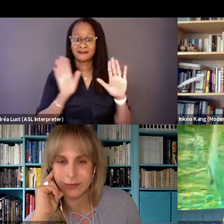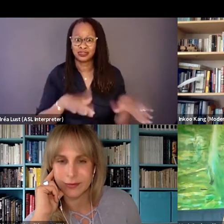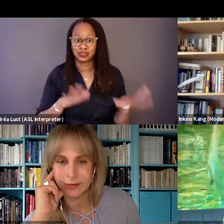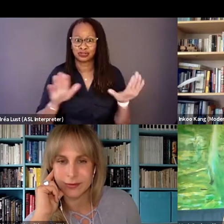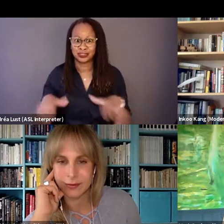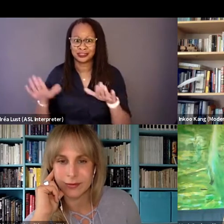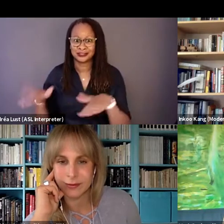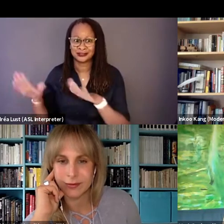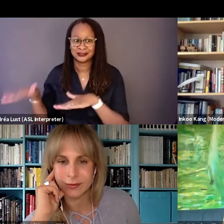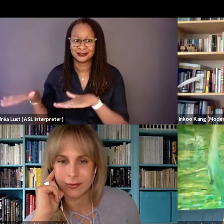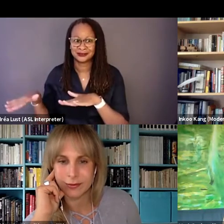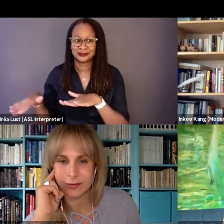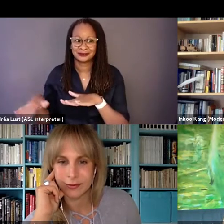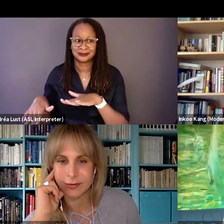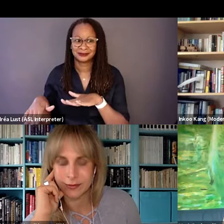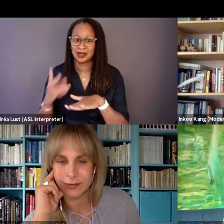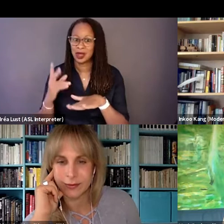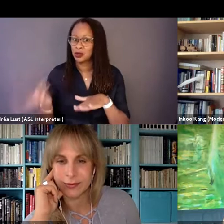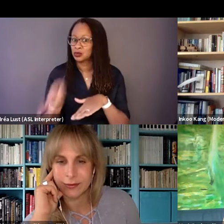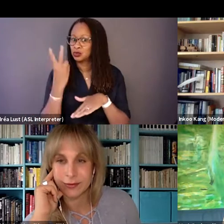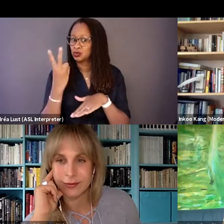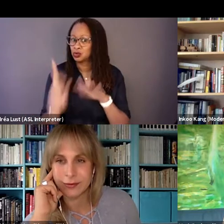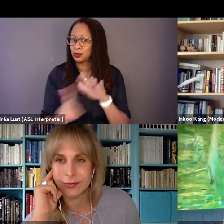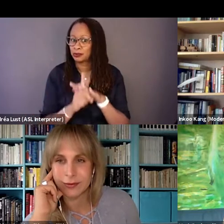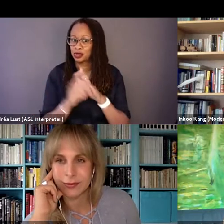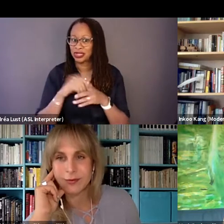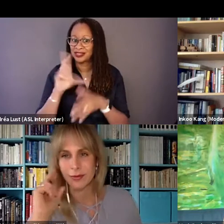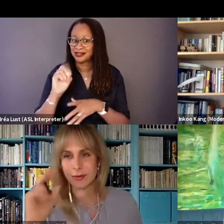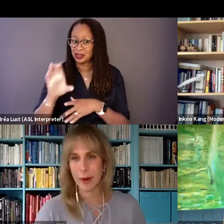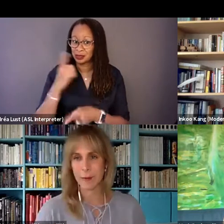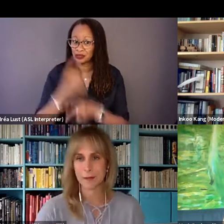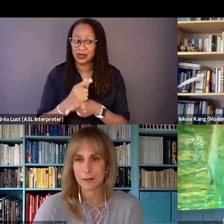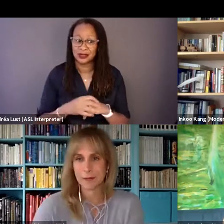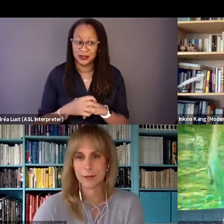but I think only two appeared in the documentary. Yeah.